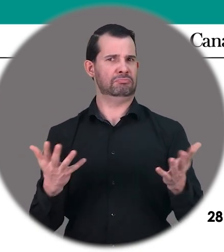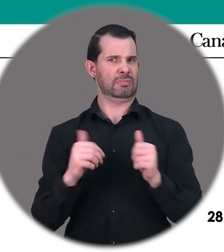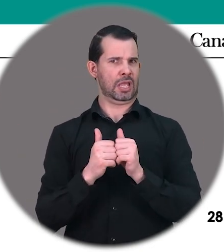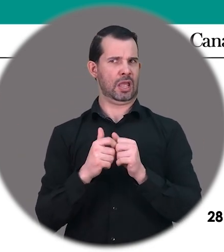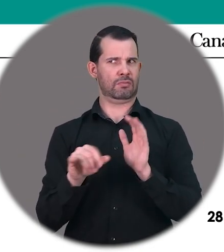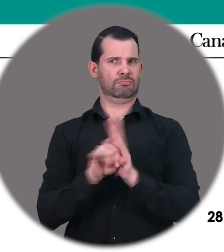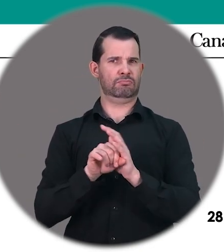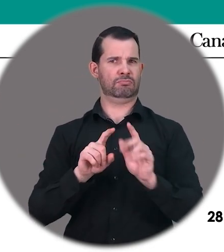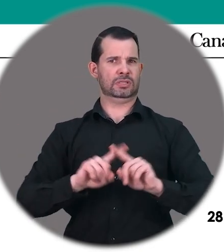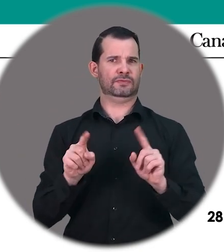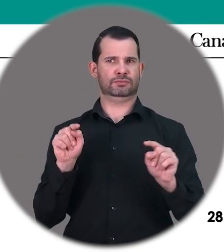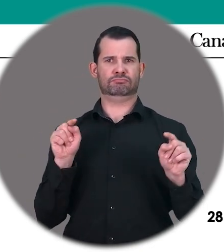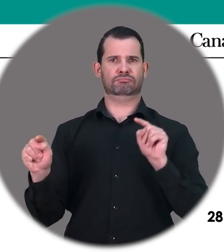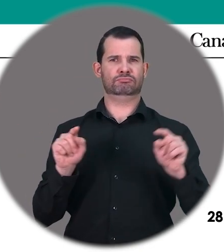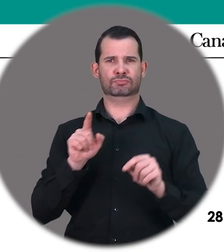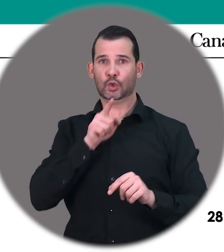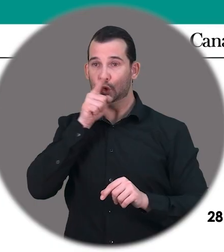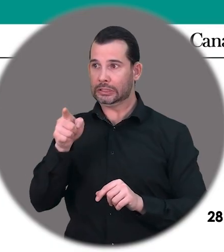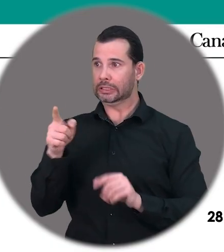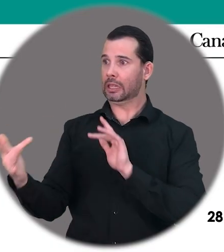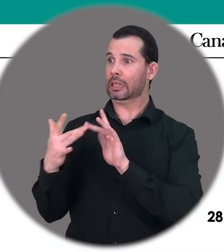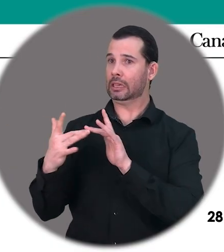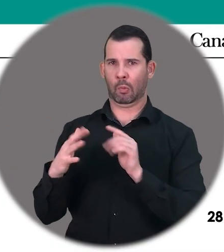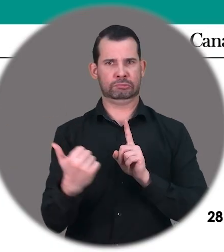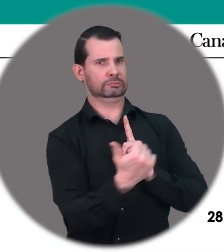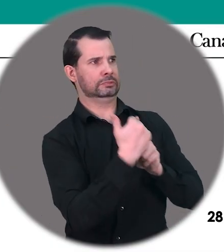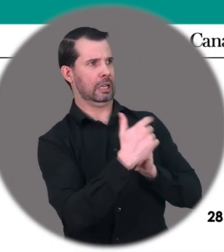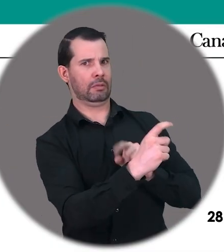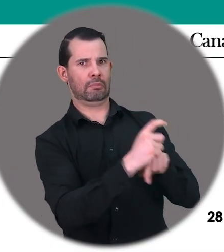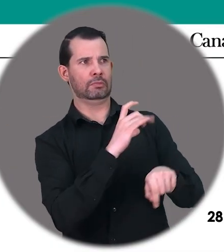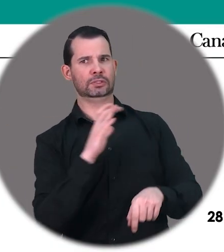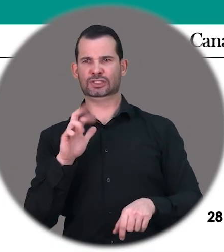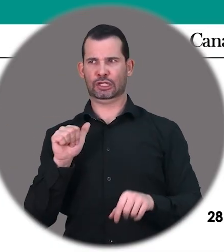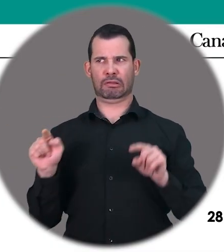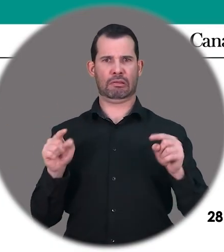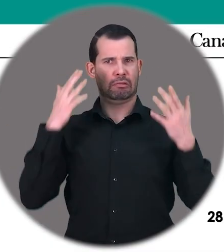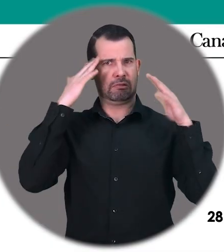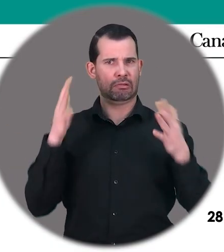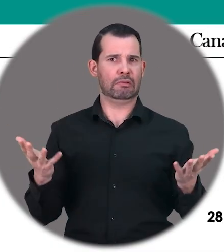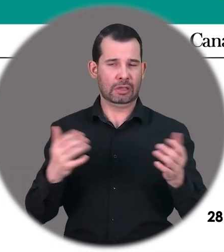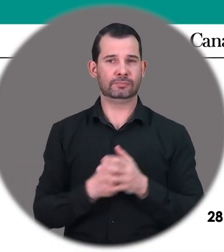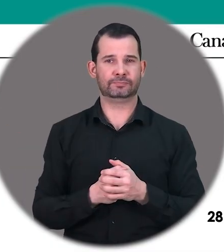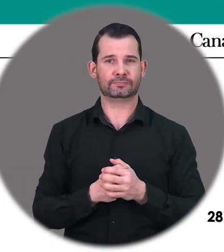So how do you tell the difference between a real and scam call from the CRA?